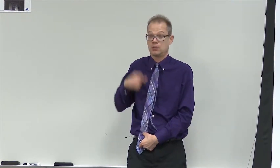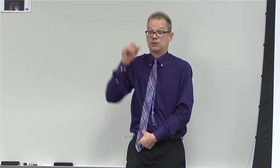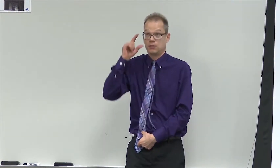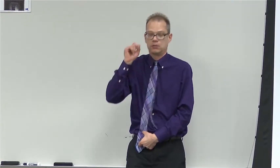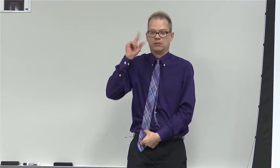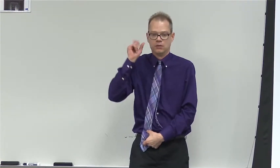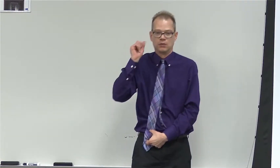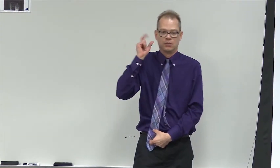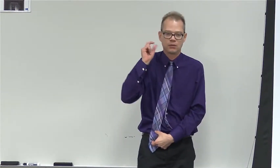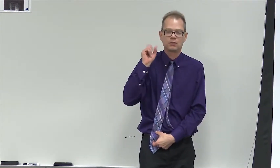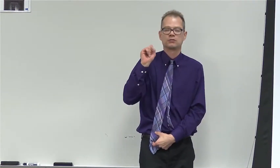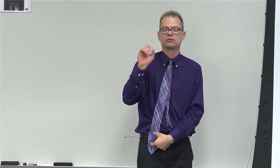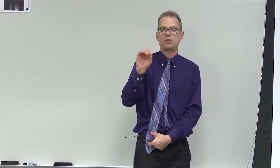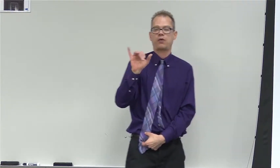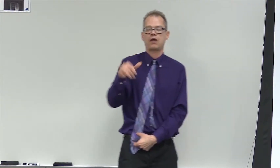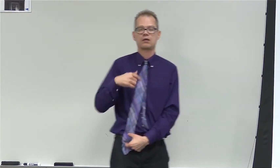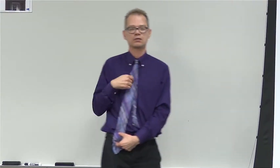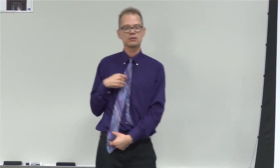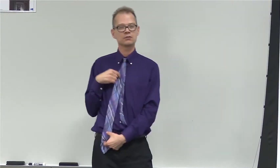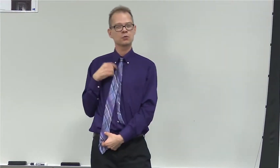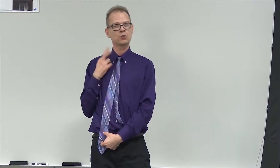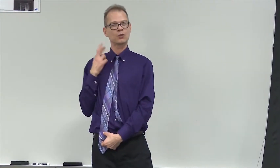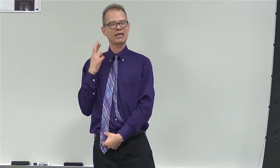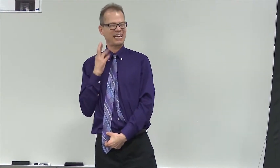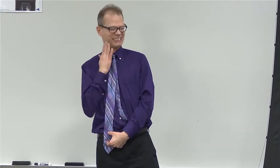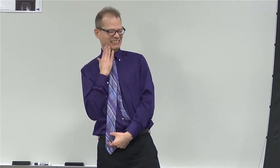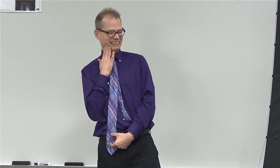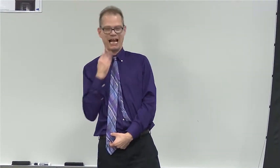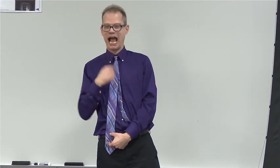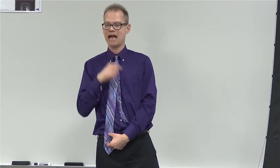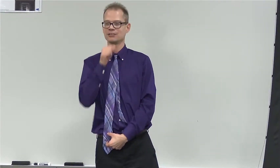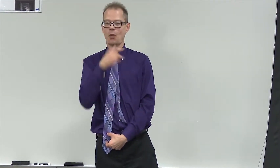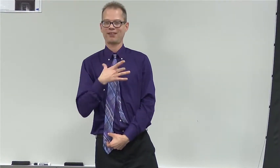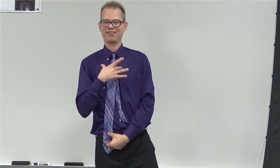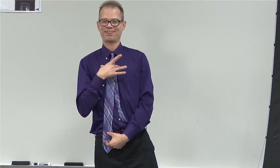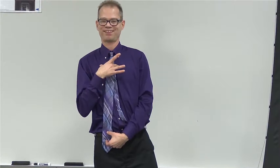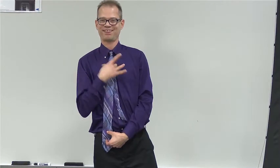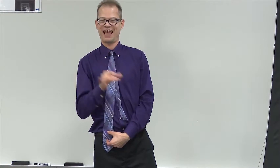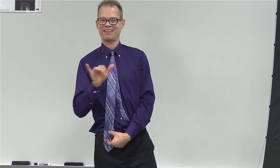waiting for a call, and I was afraid that I wouldn't hear or feel my pager and wake up.